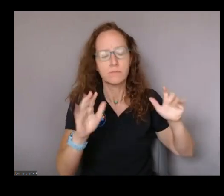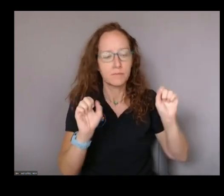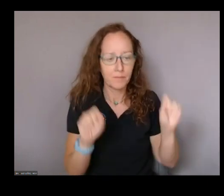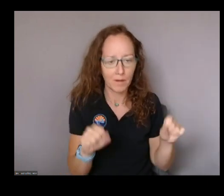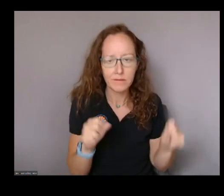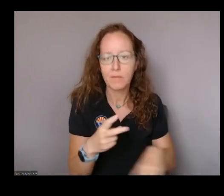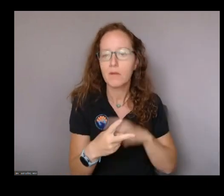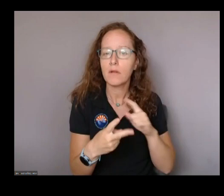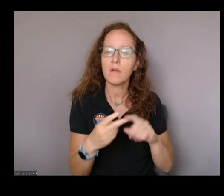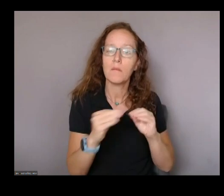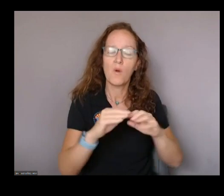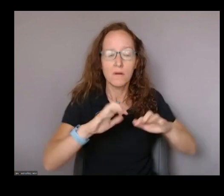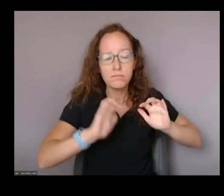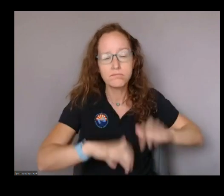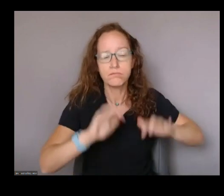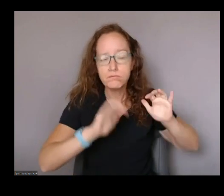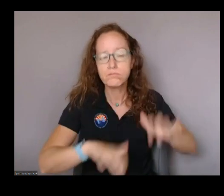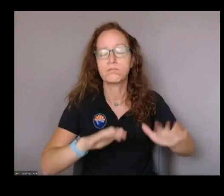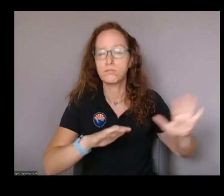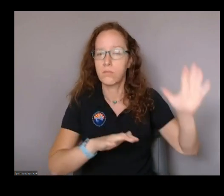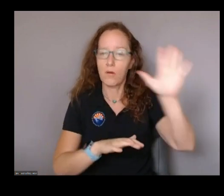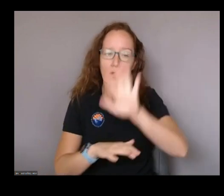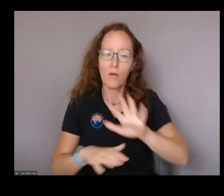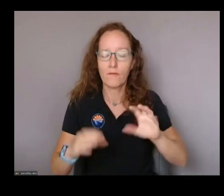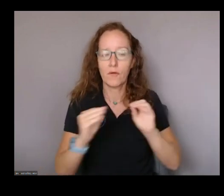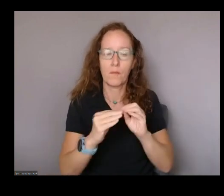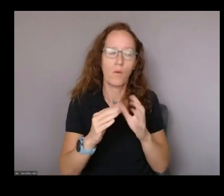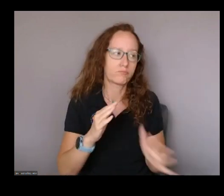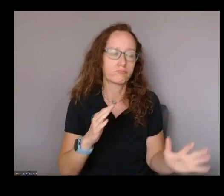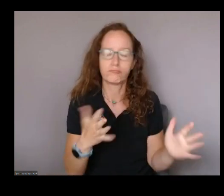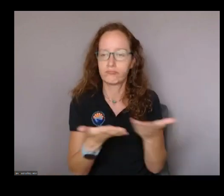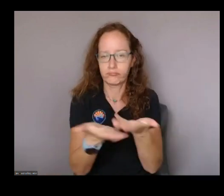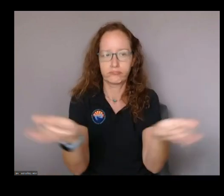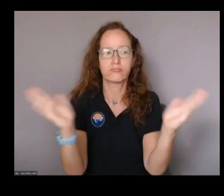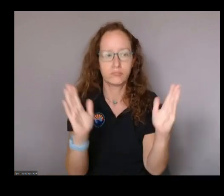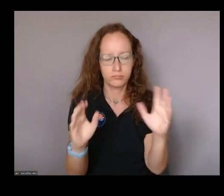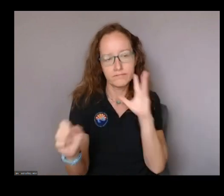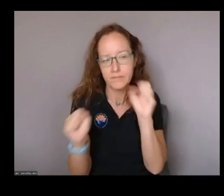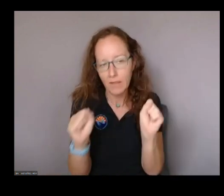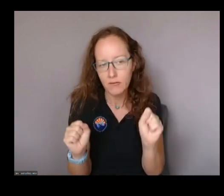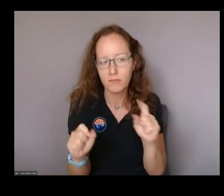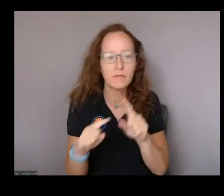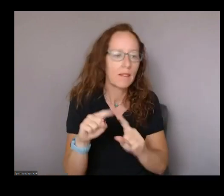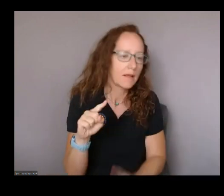widespread showers and thunderstorms. So, we're definitely looking at that. But then as we look forward past